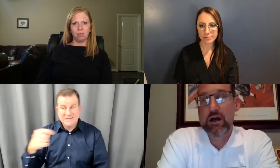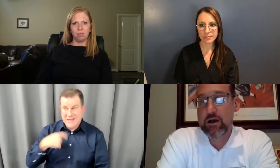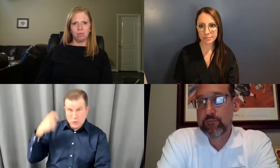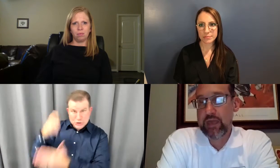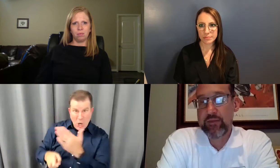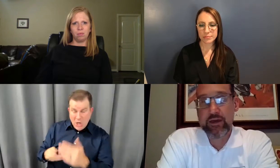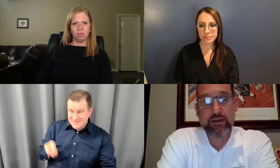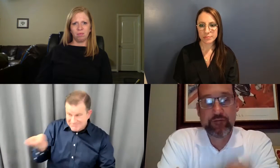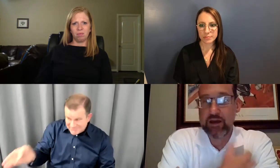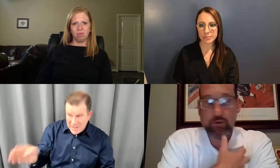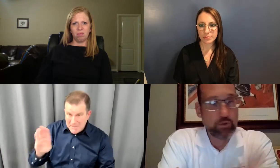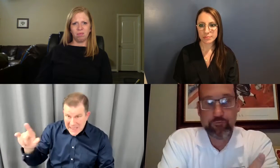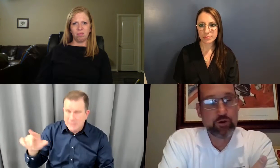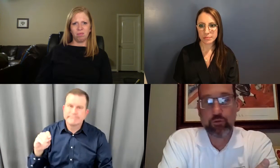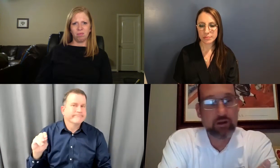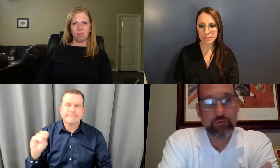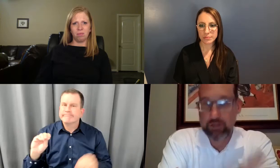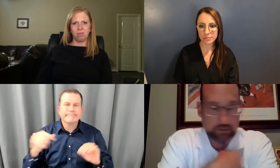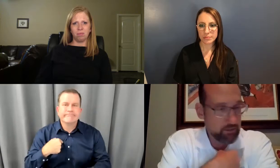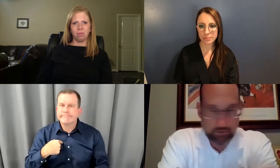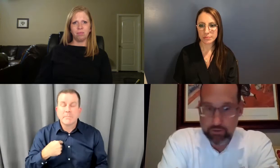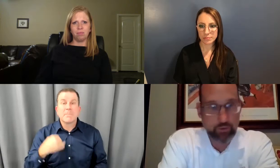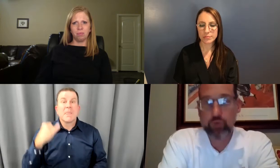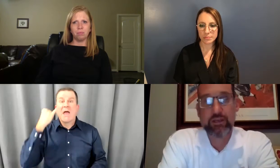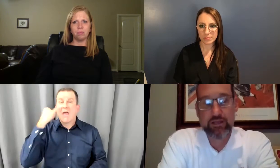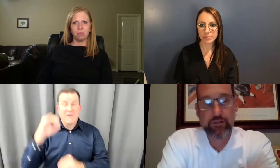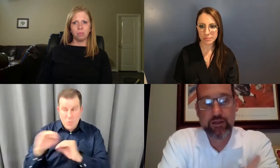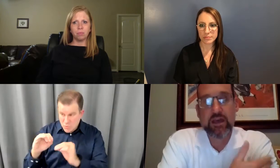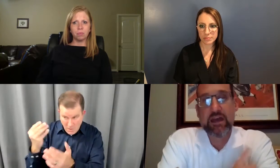And then if we don't recover anything, you don't owe me anything.